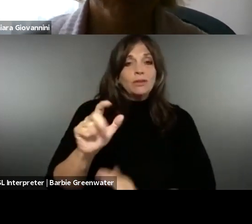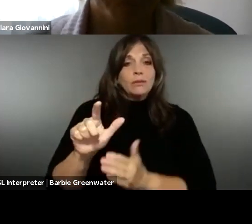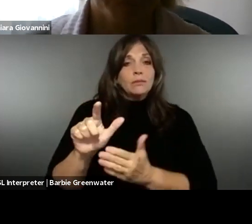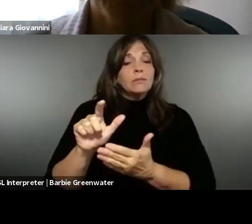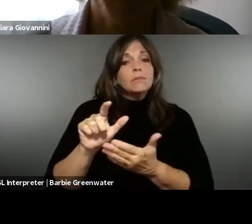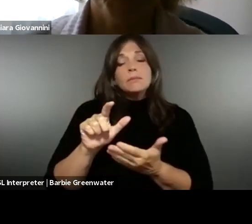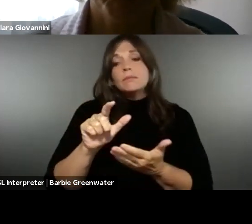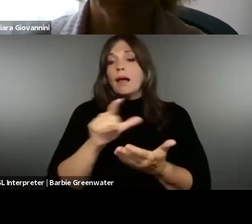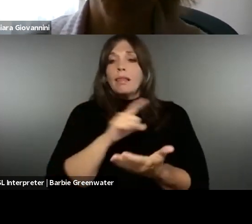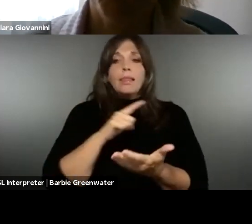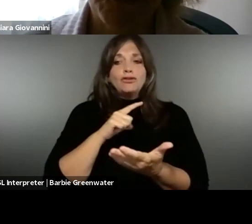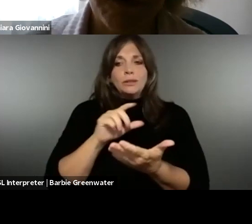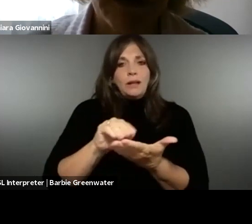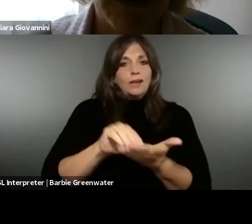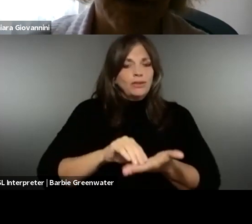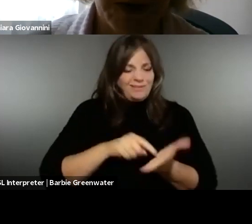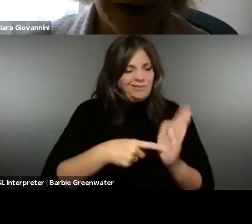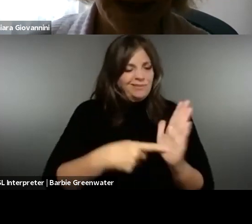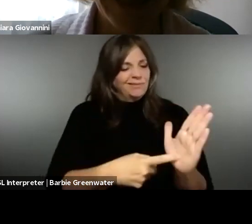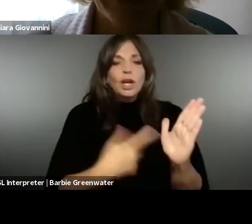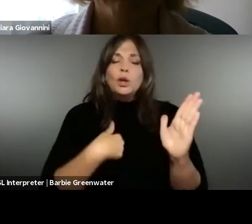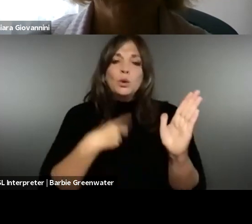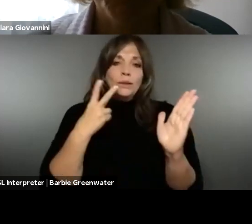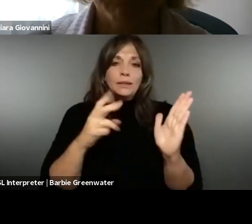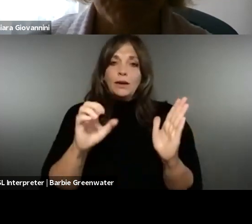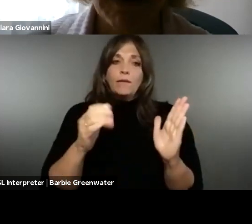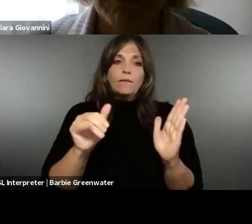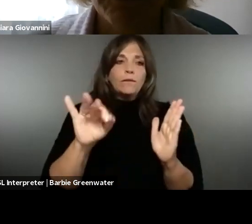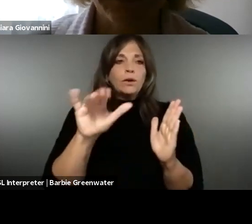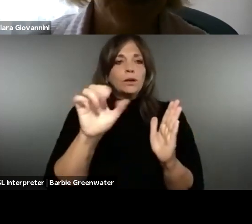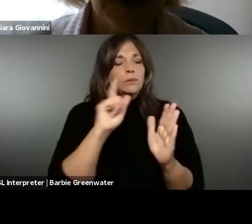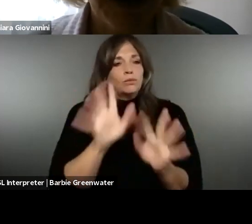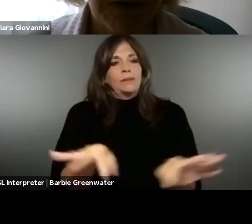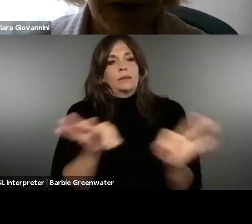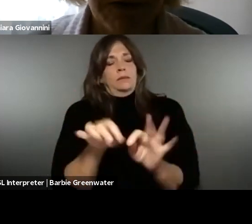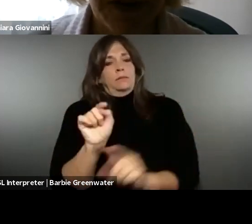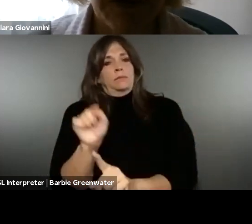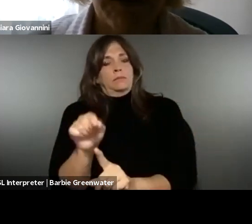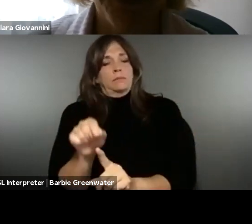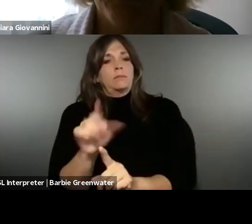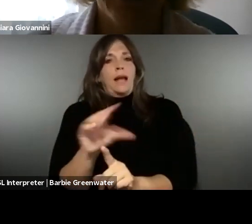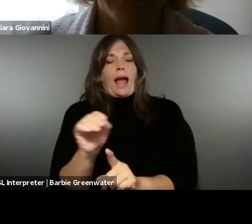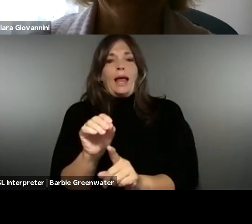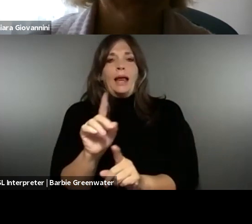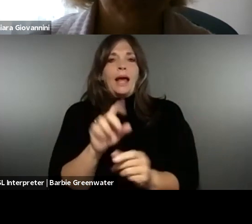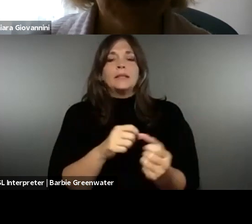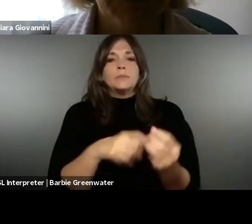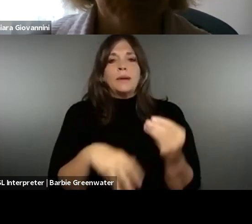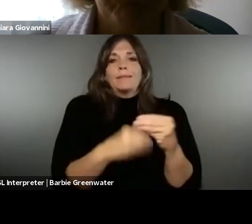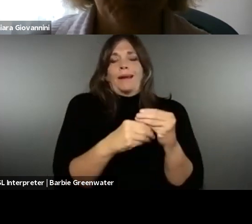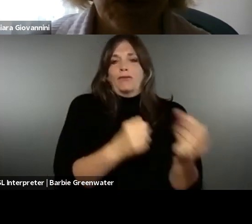important part of consumer protection in general. If you look at consumer